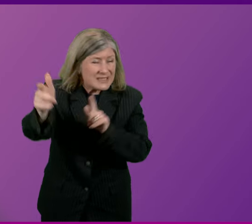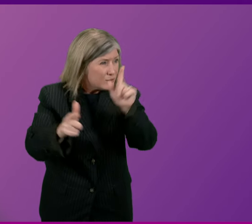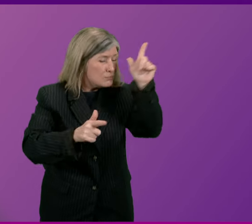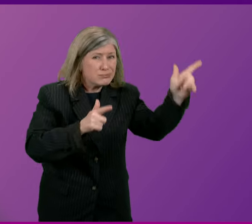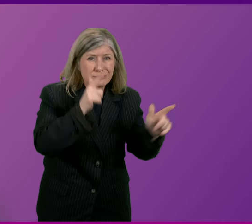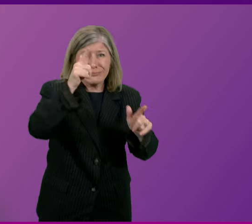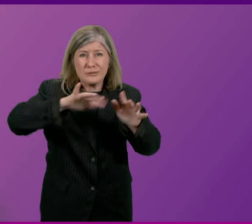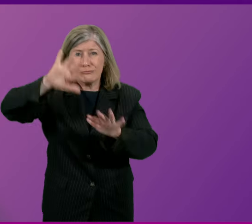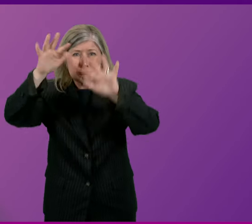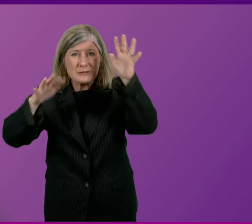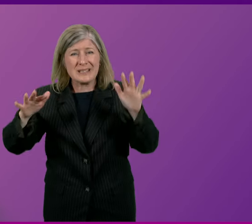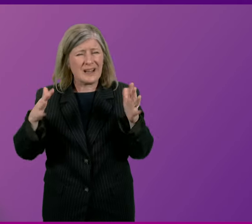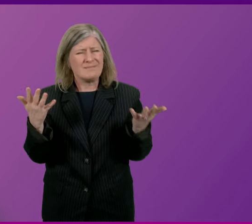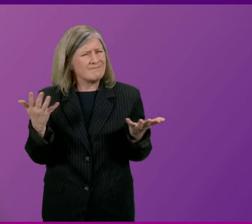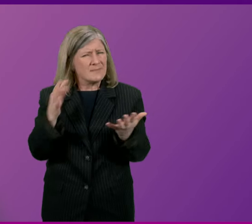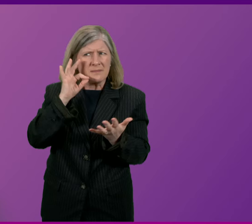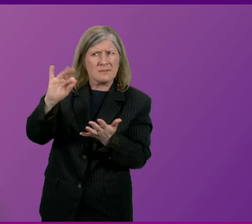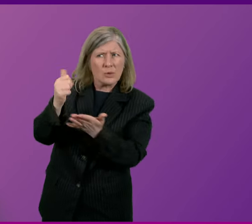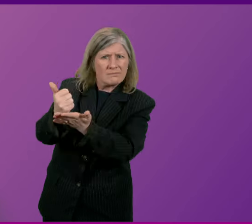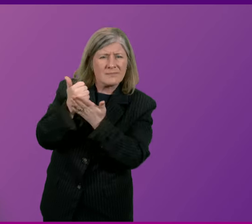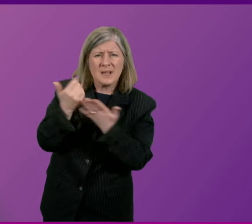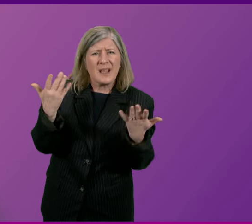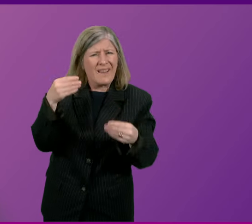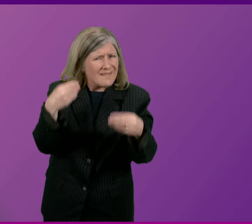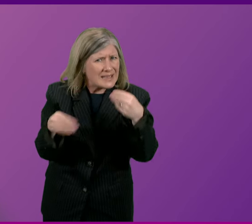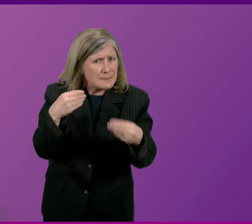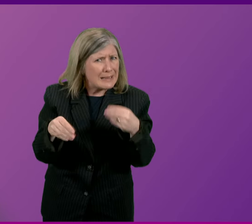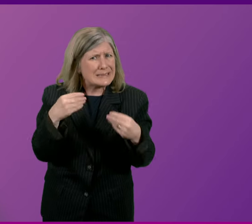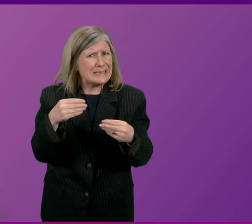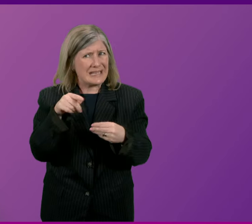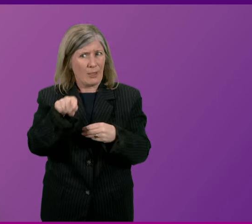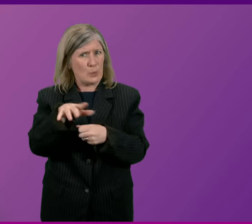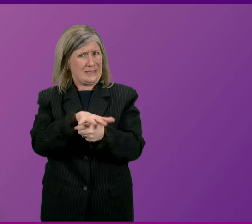Will the First Minister advise whether, in such circumstances, there is any flexibility to be